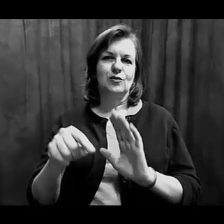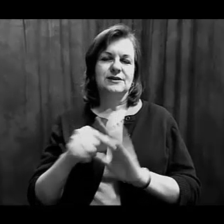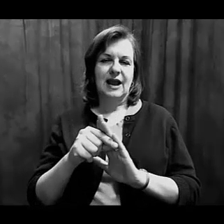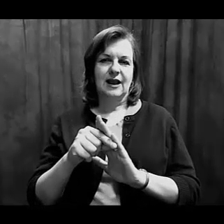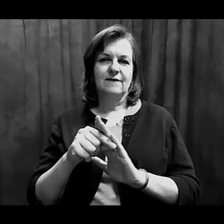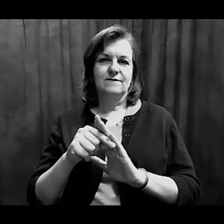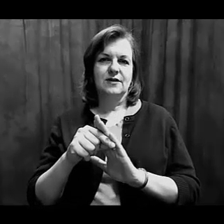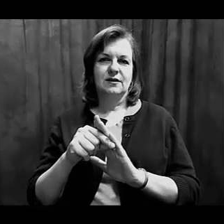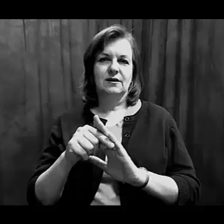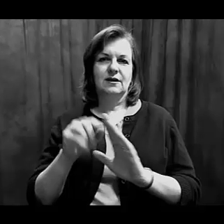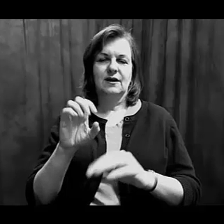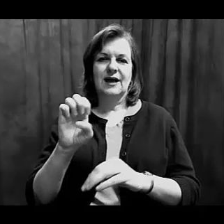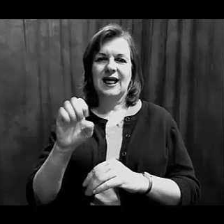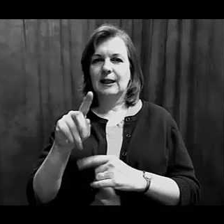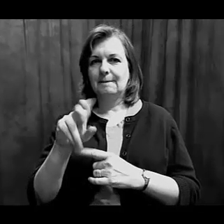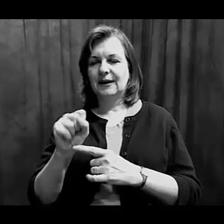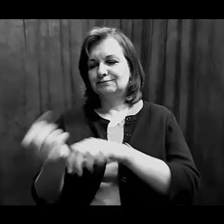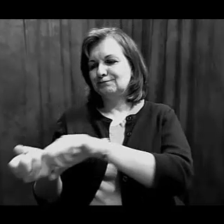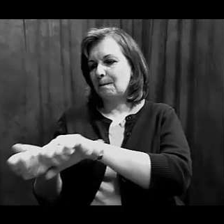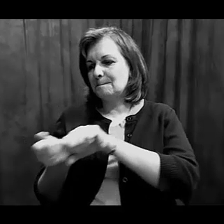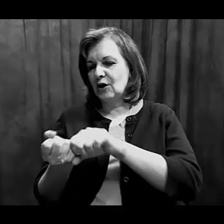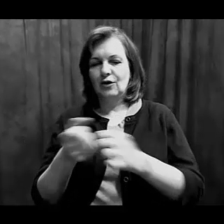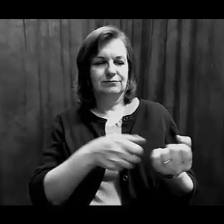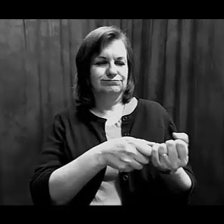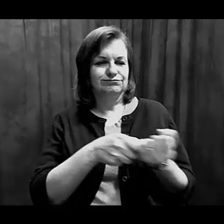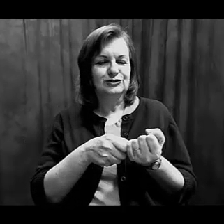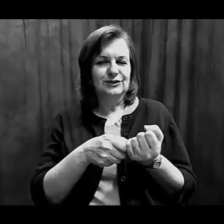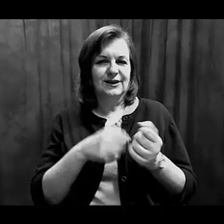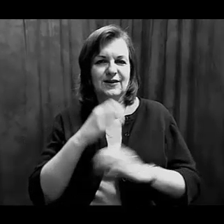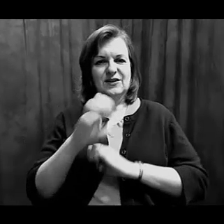element is going to the pulling in